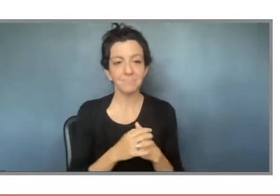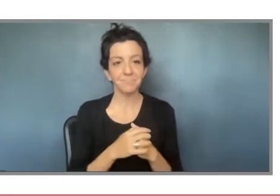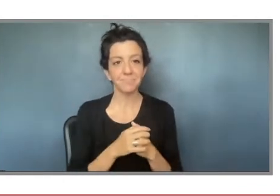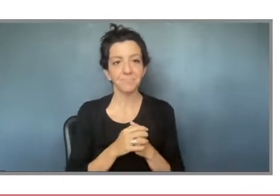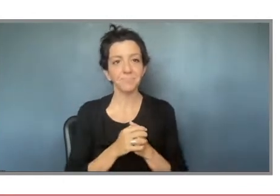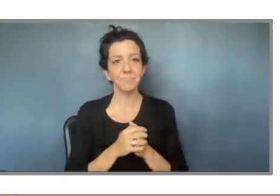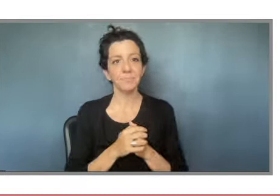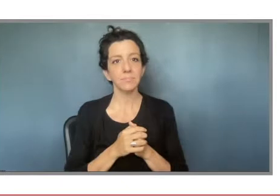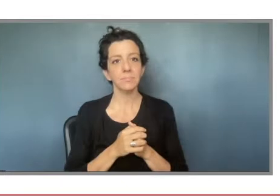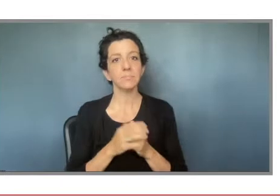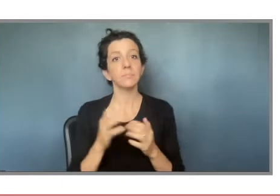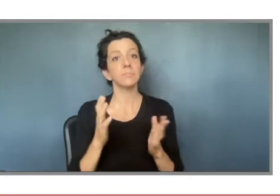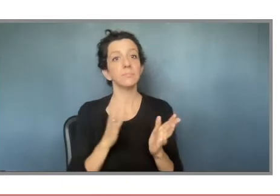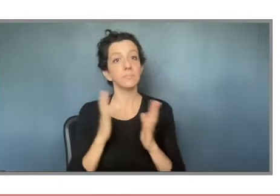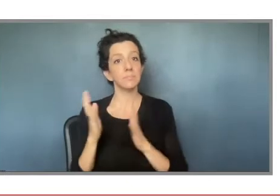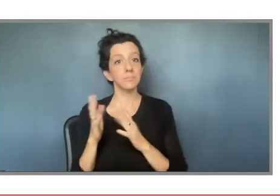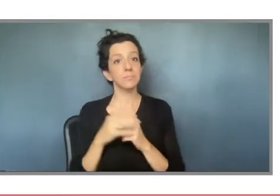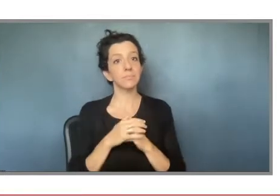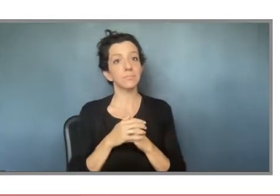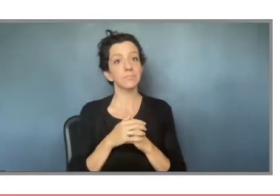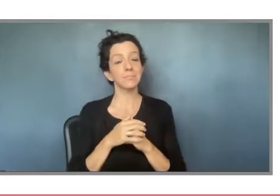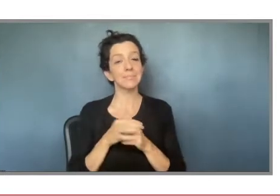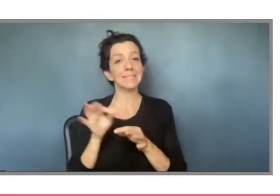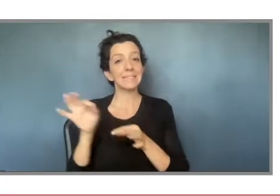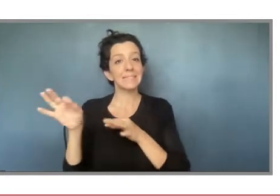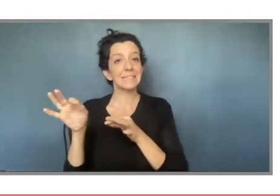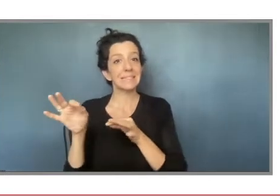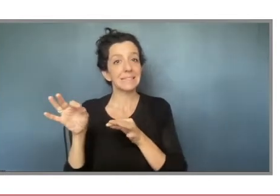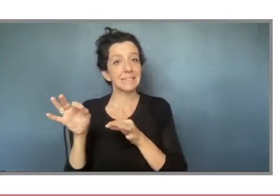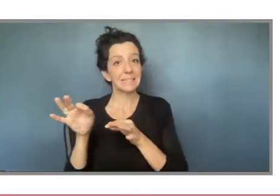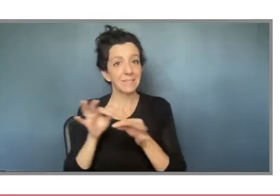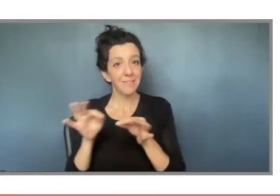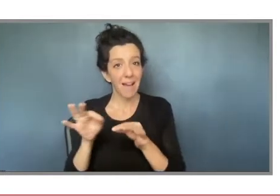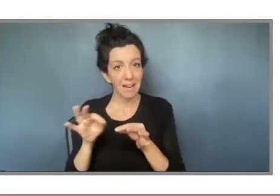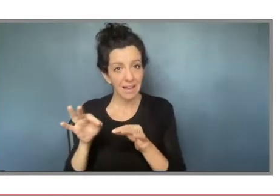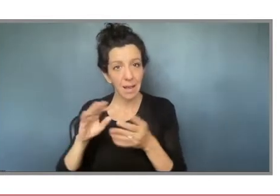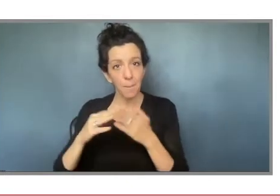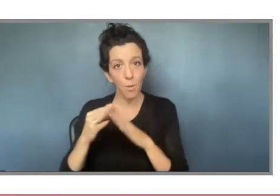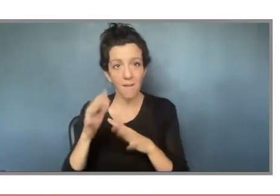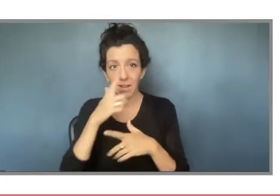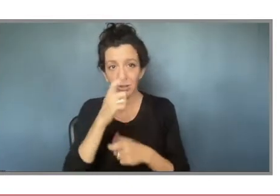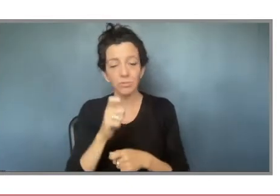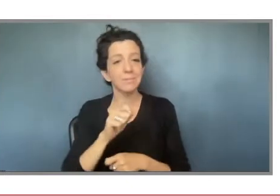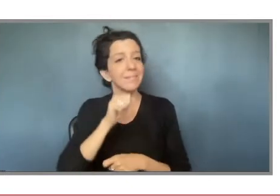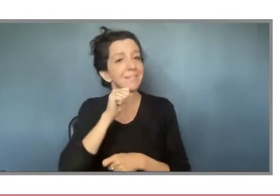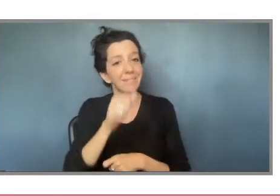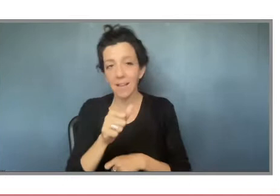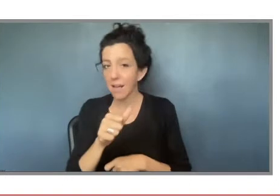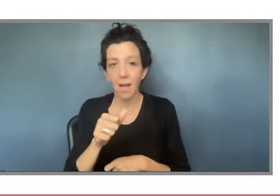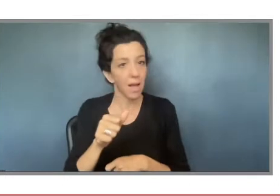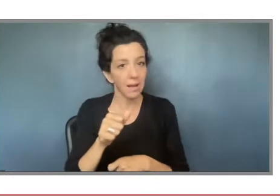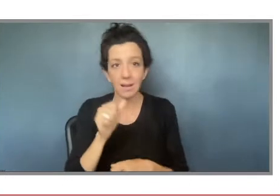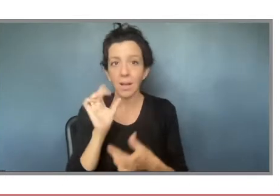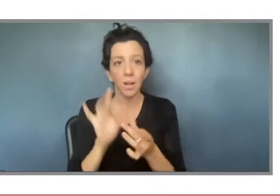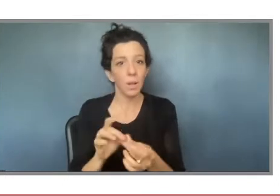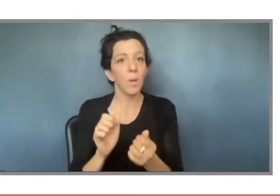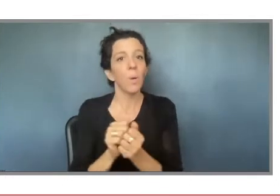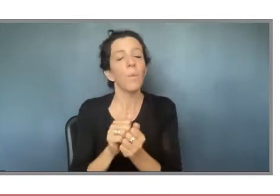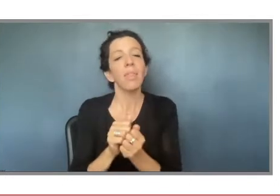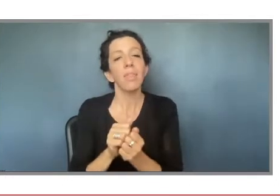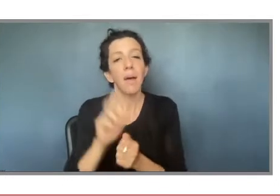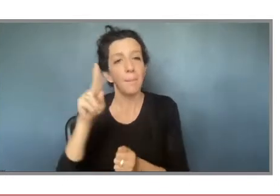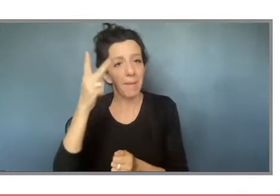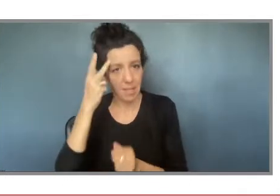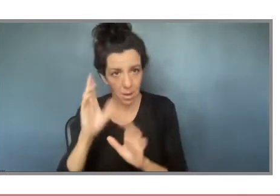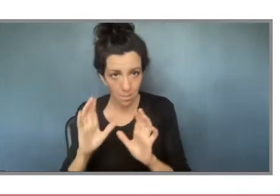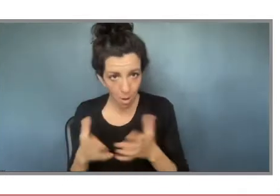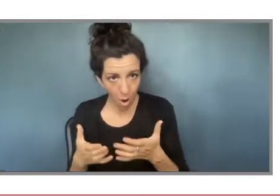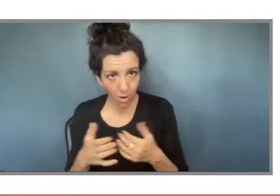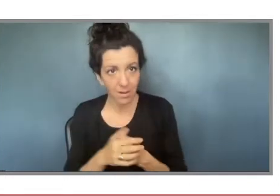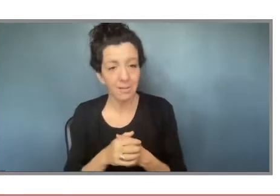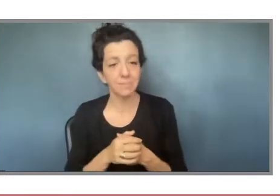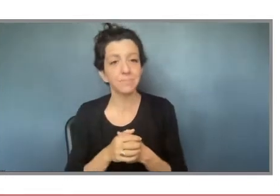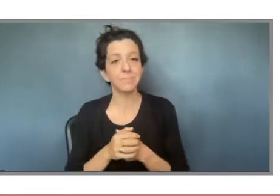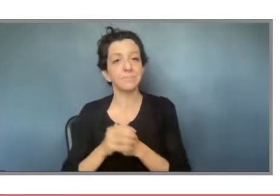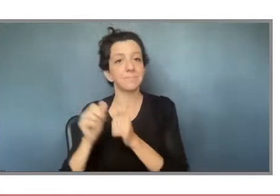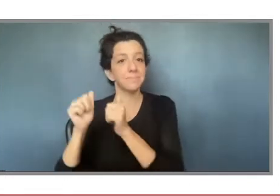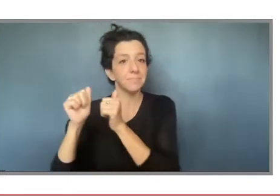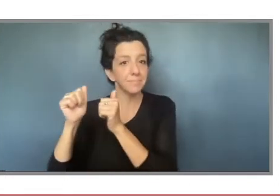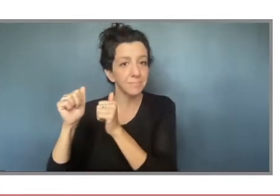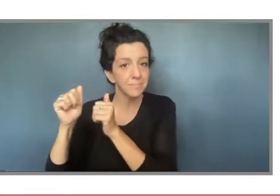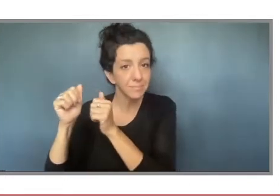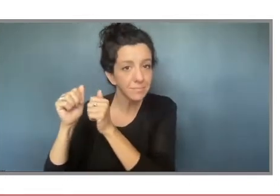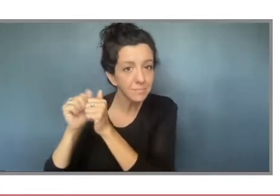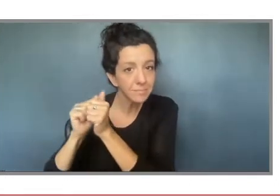Studio: Oh, let me go back one and definitions of communities of interest may not include relationship with political